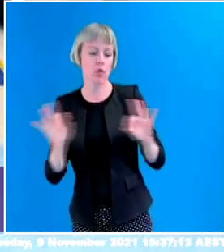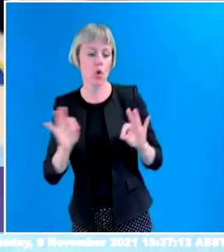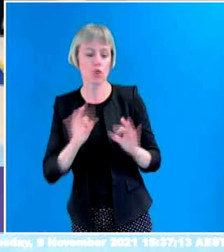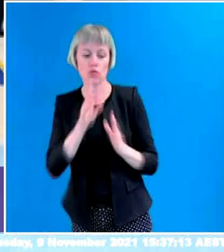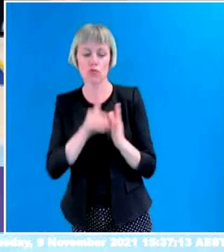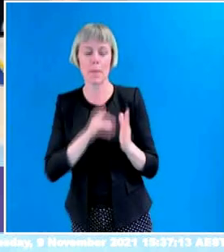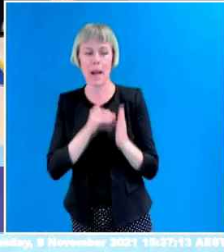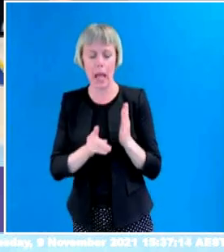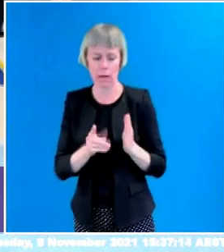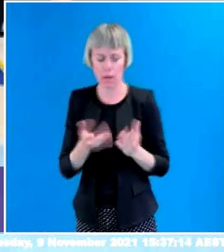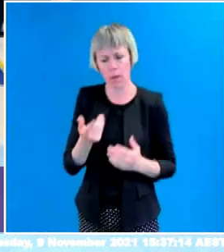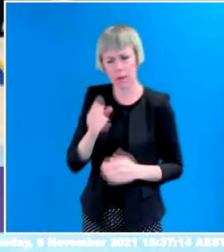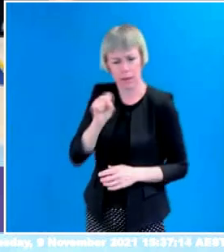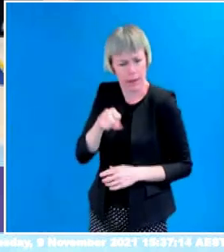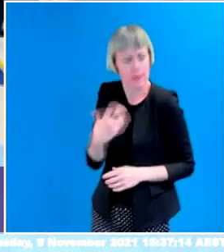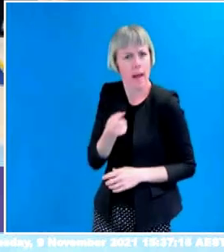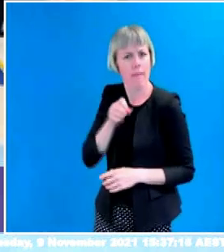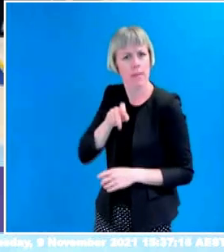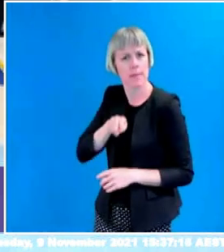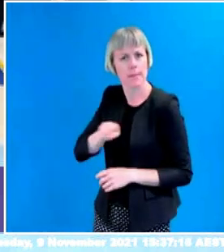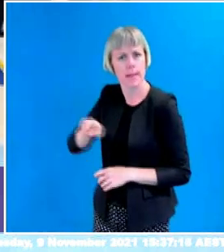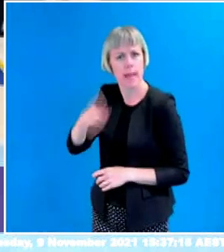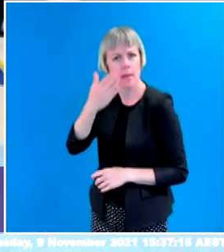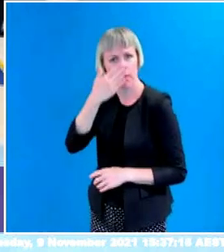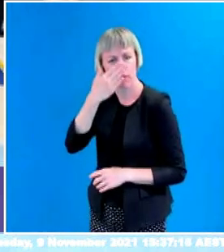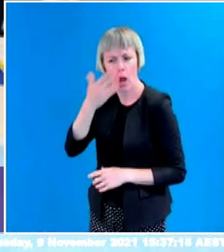building, and the same stairs apply to everyone.